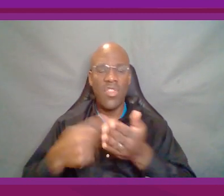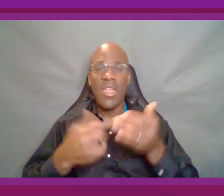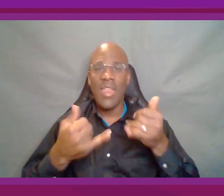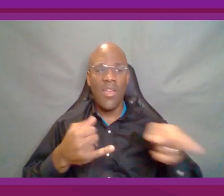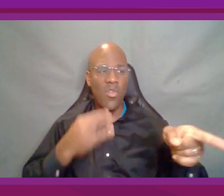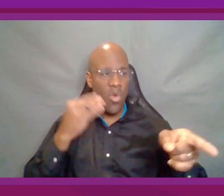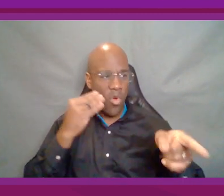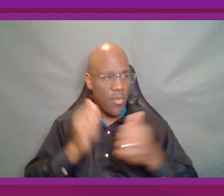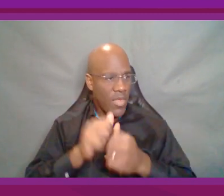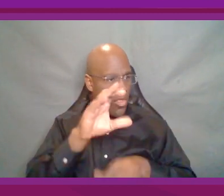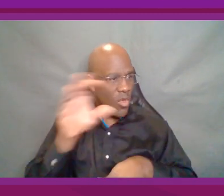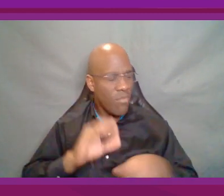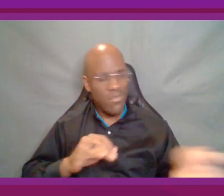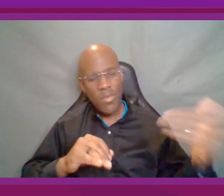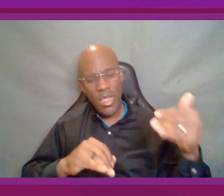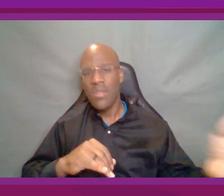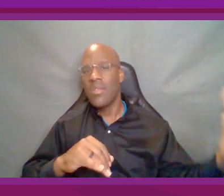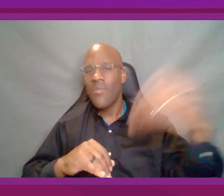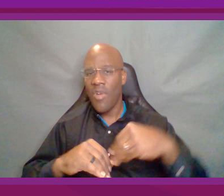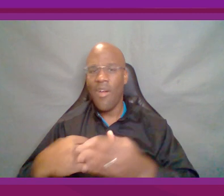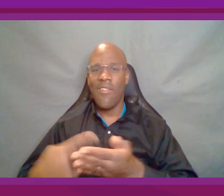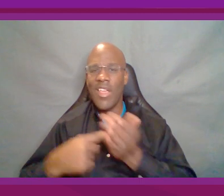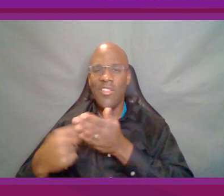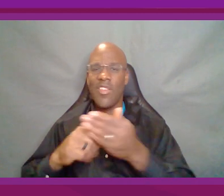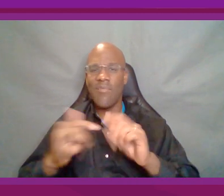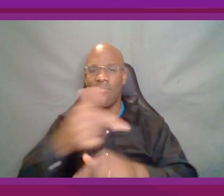because they were at home with Zoom. We have learned we can